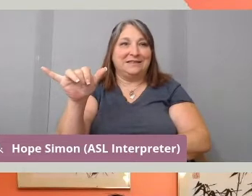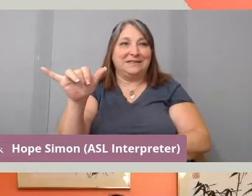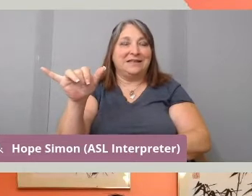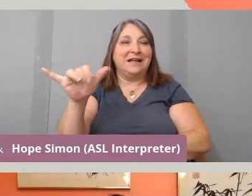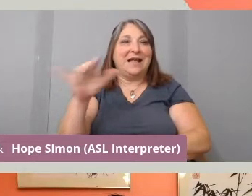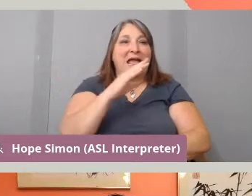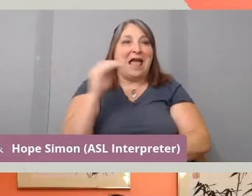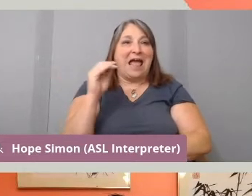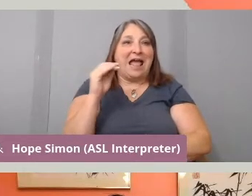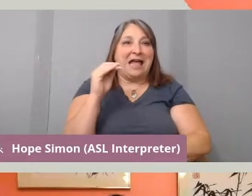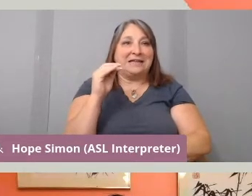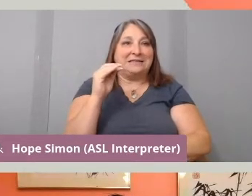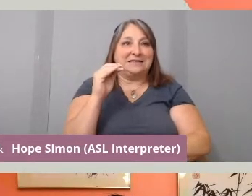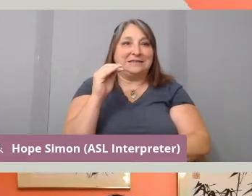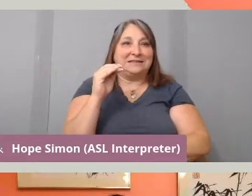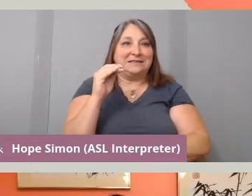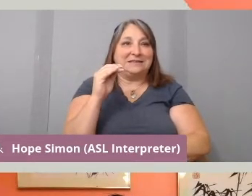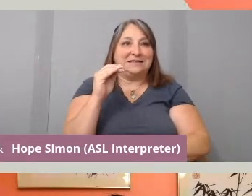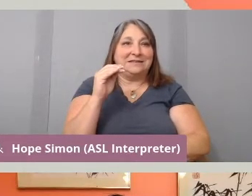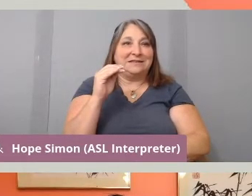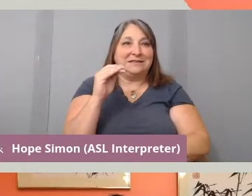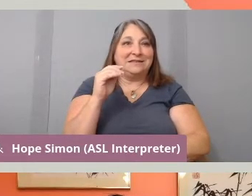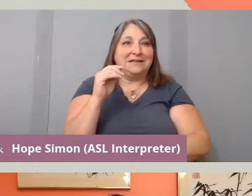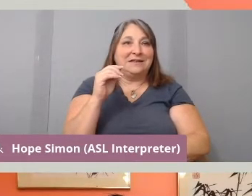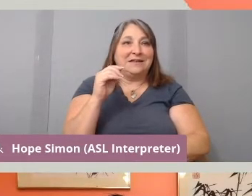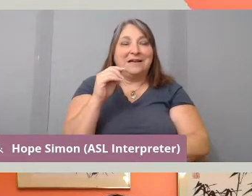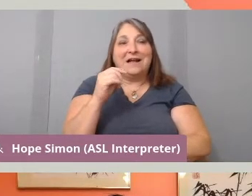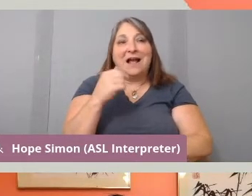And I'm kinda , and I'm wearing a brown